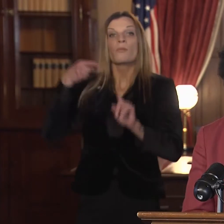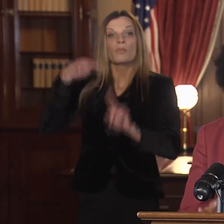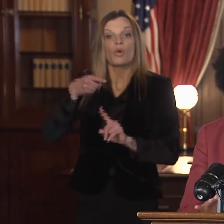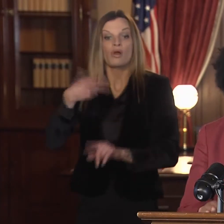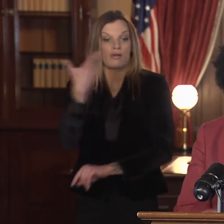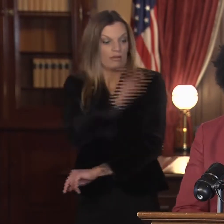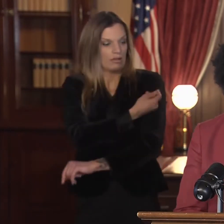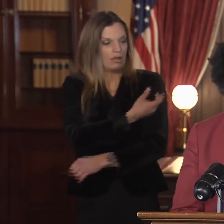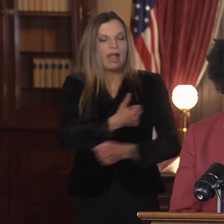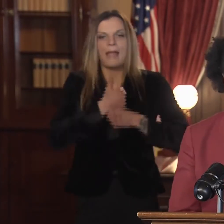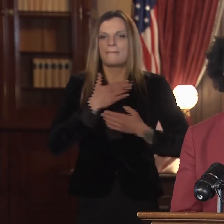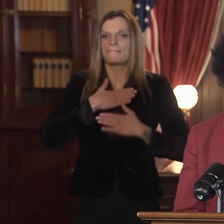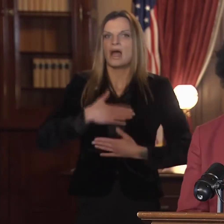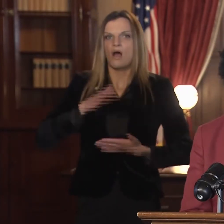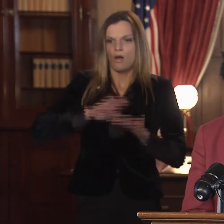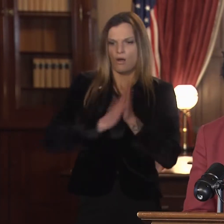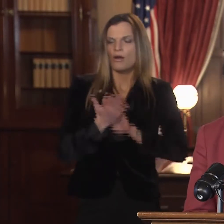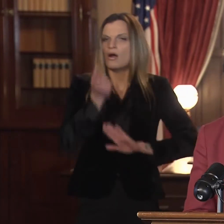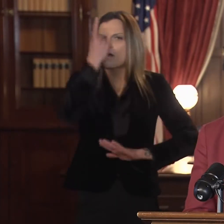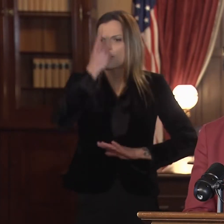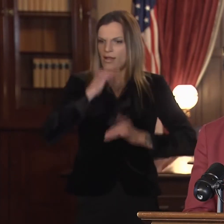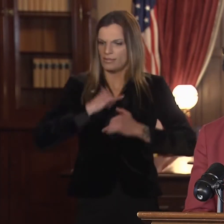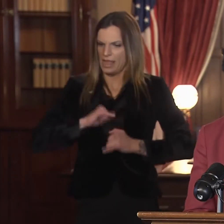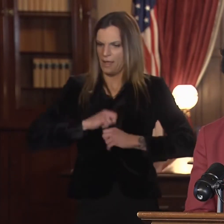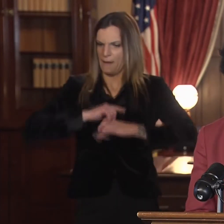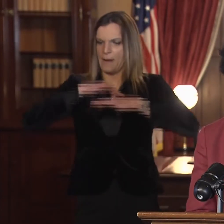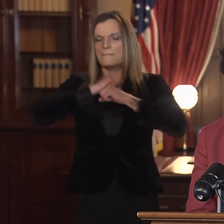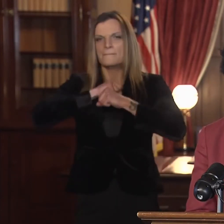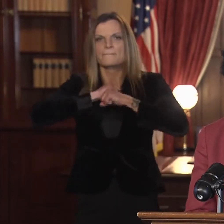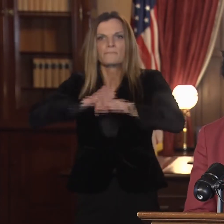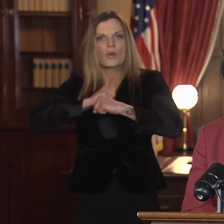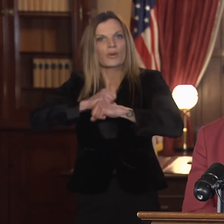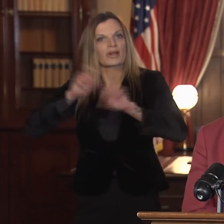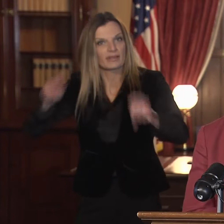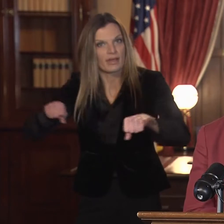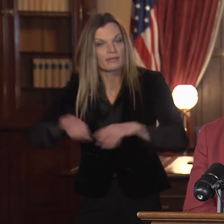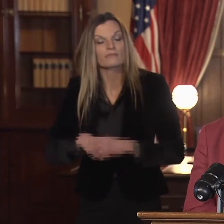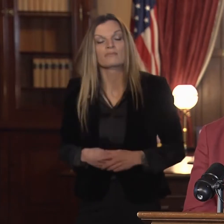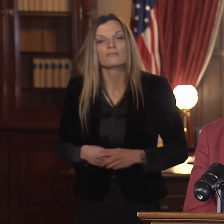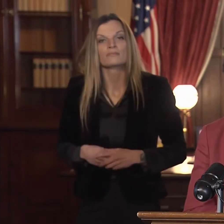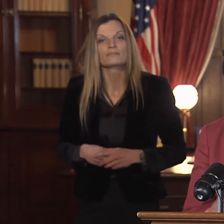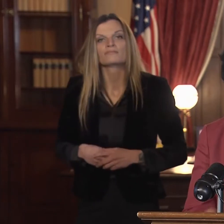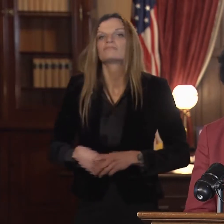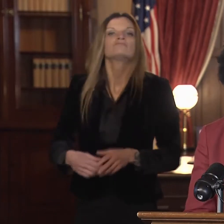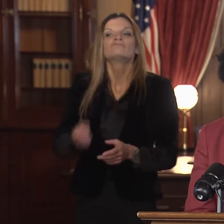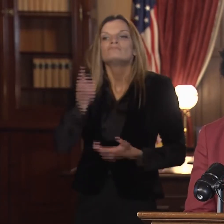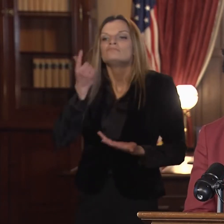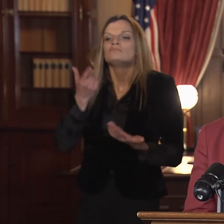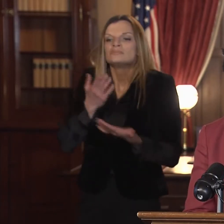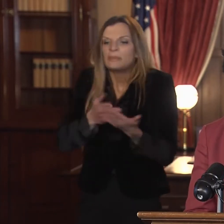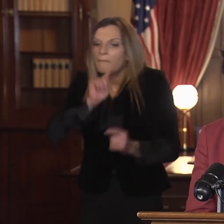WITH YOUR BODY SO THAT YOUR BODY CAN RECOGNIZE THE VIRUS LATER AND FIGHT IT OFF.